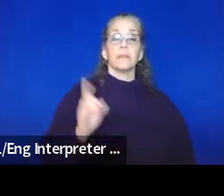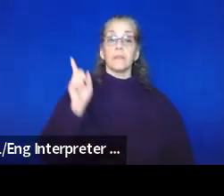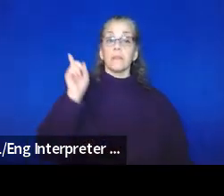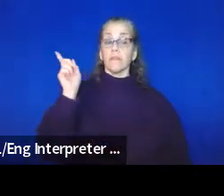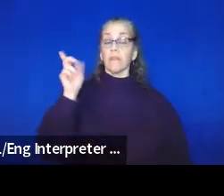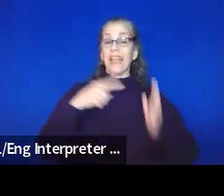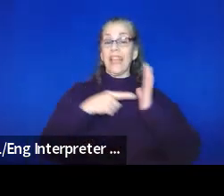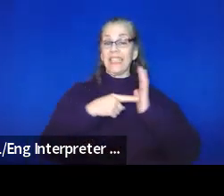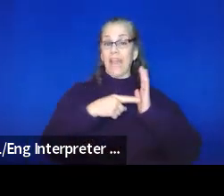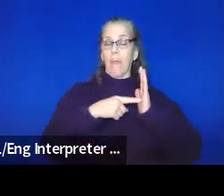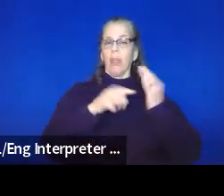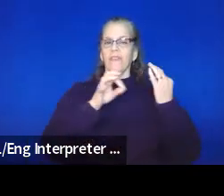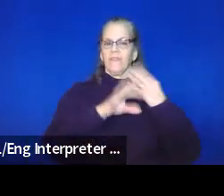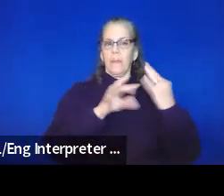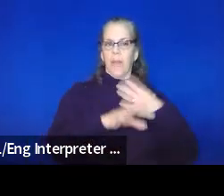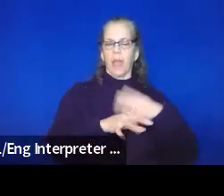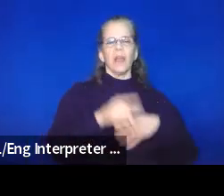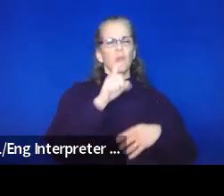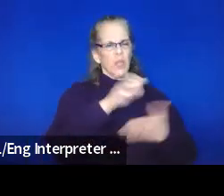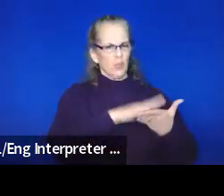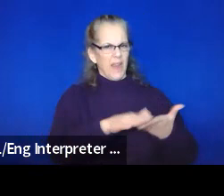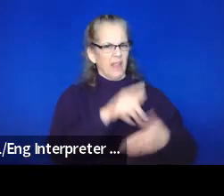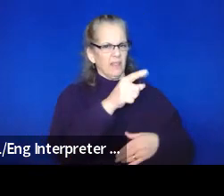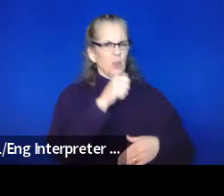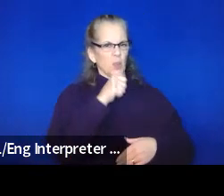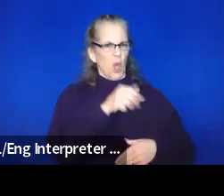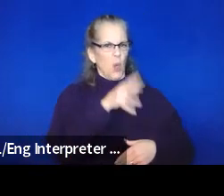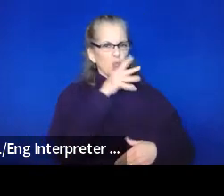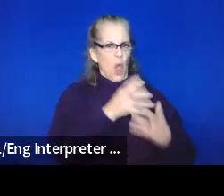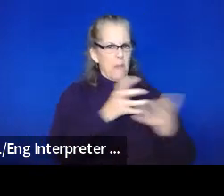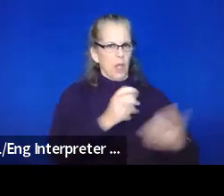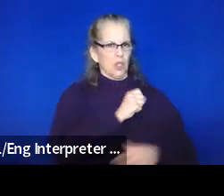at work. You need to be nicer. You don't talk much and staff think you are cold. You seem